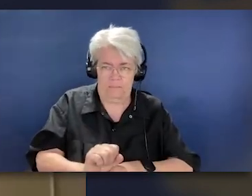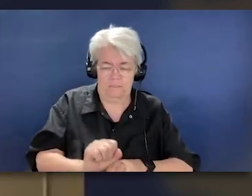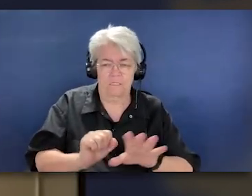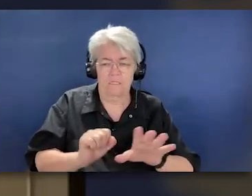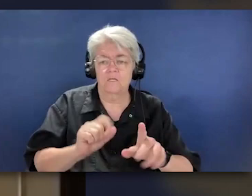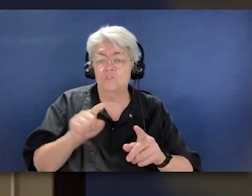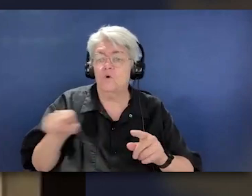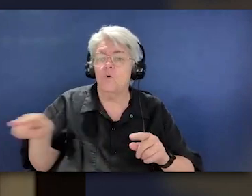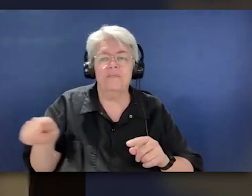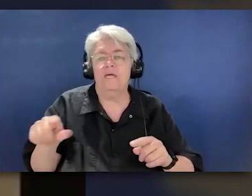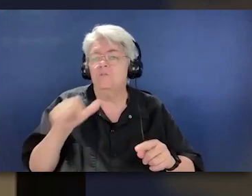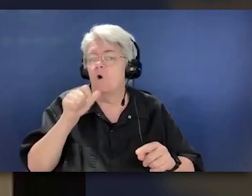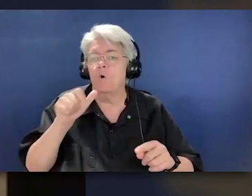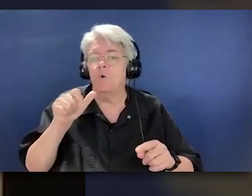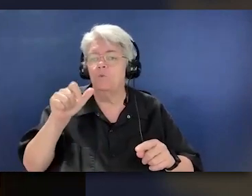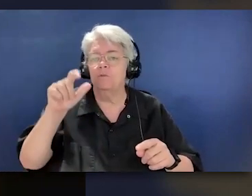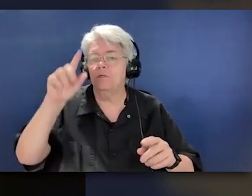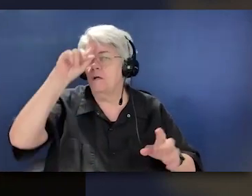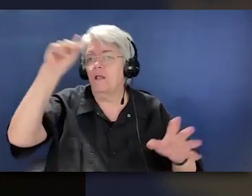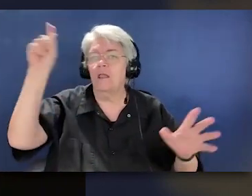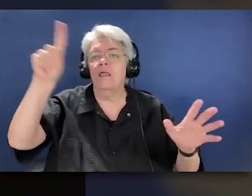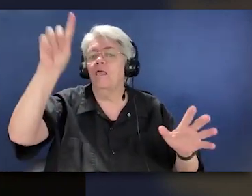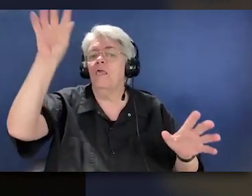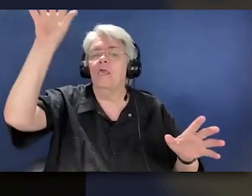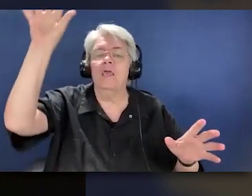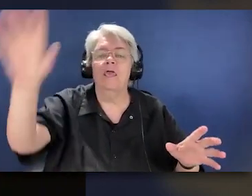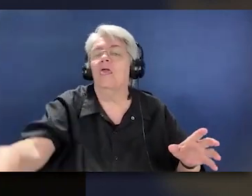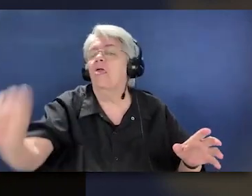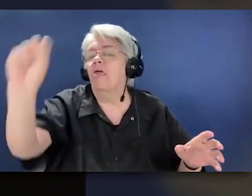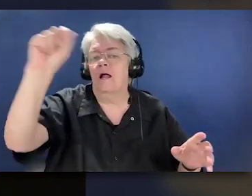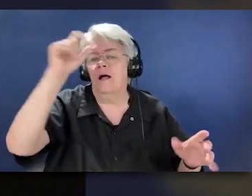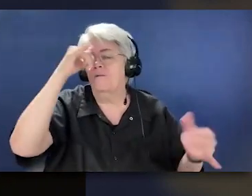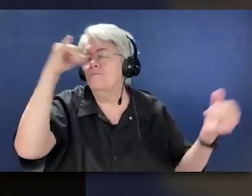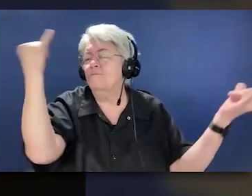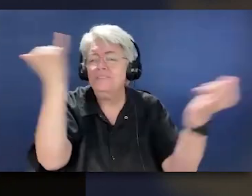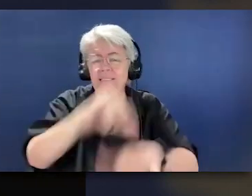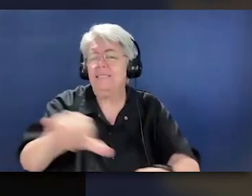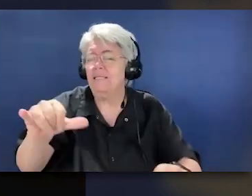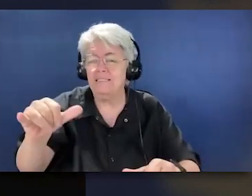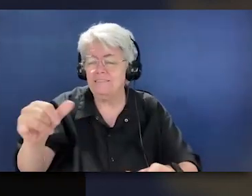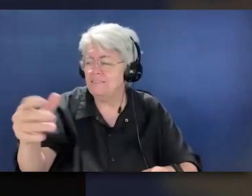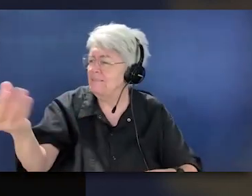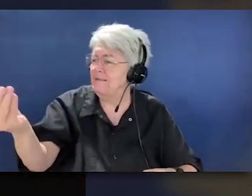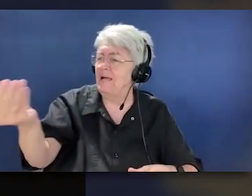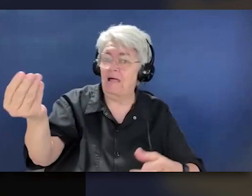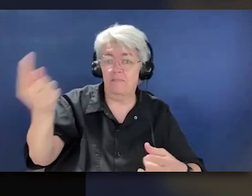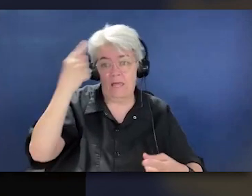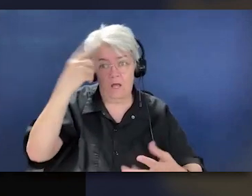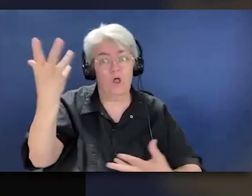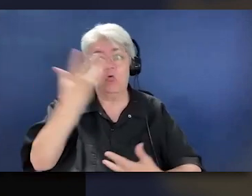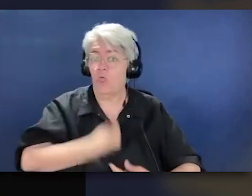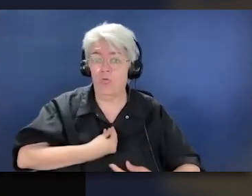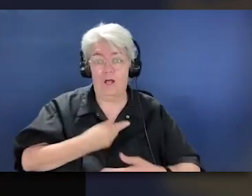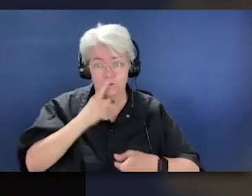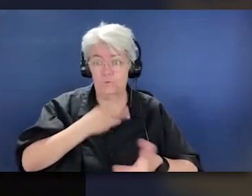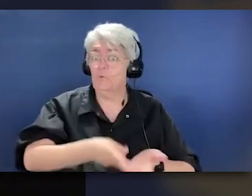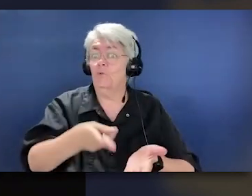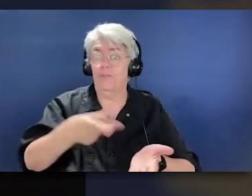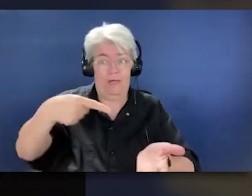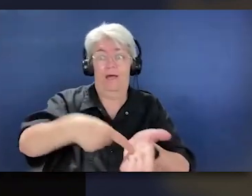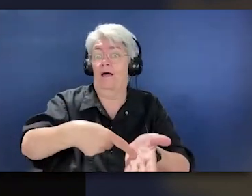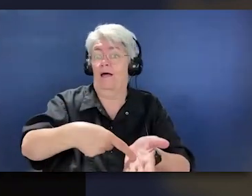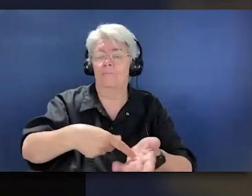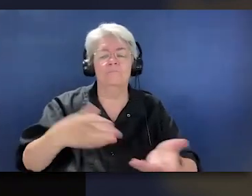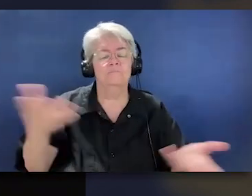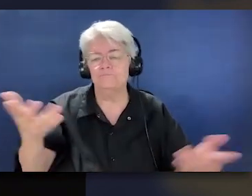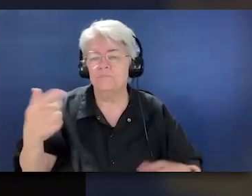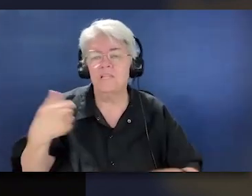completely ridiculous things and absorbing them as truth. We are going to need new search practices